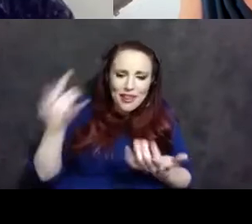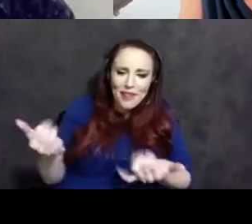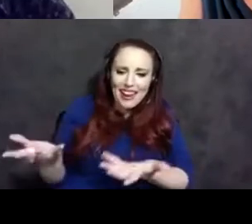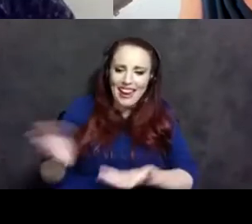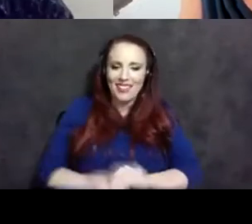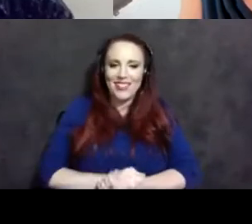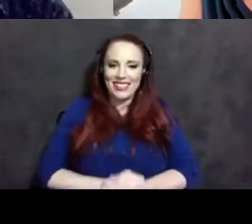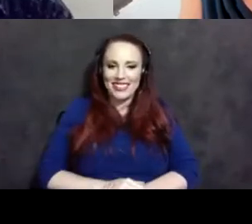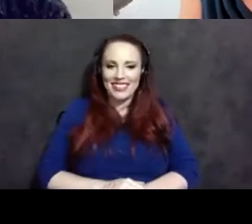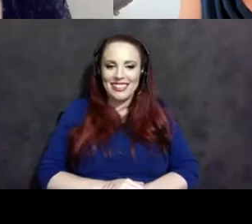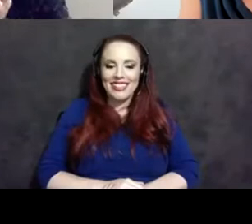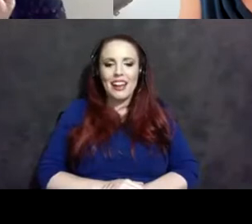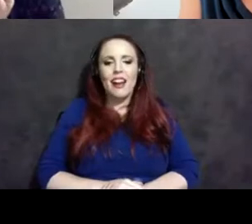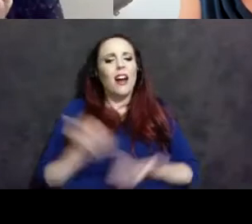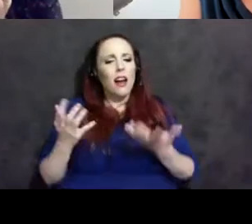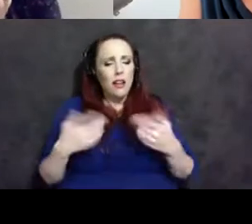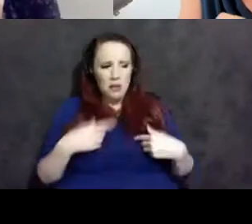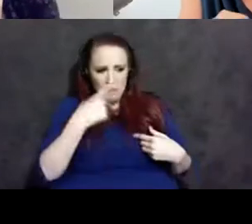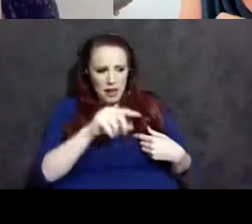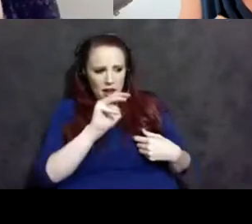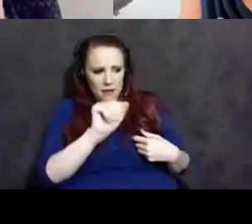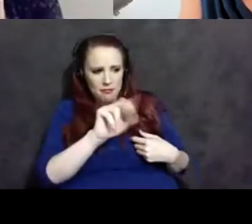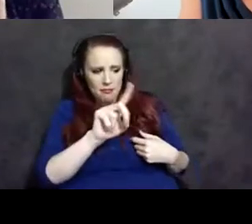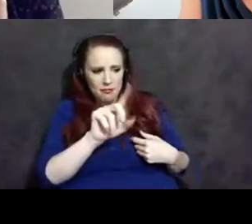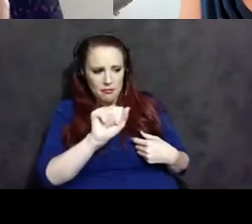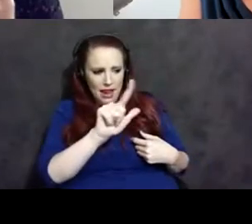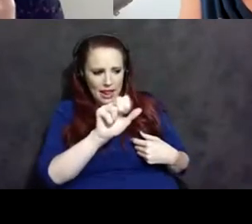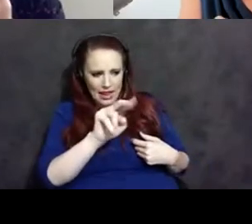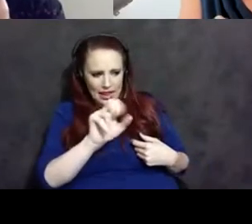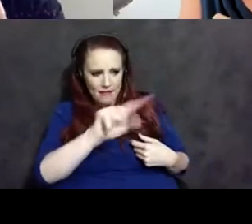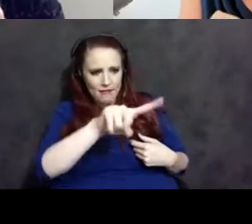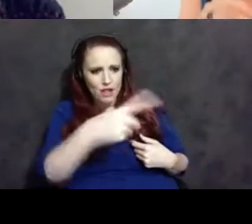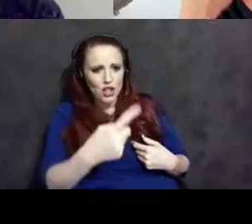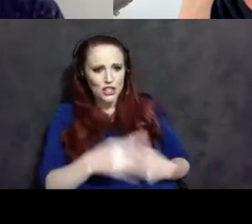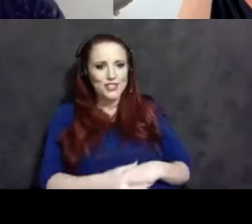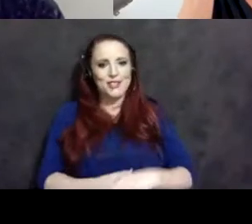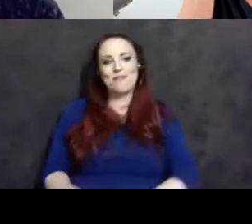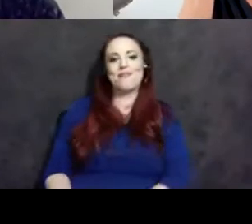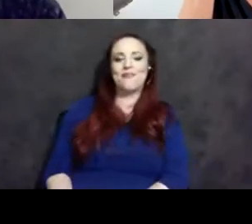Let's have Madelena and I can have my own thoughts. Thank you.